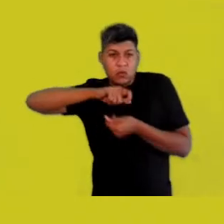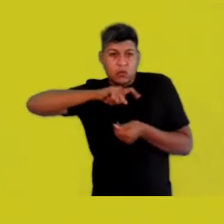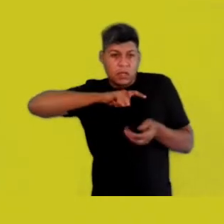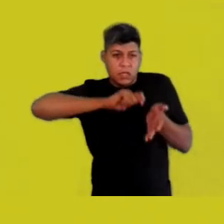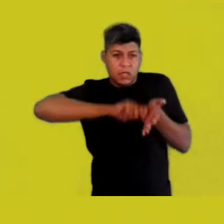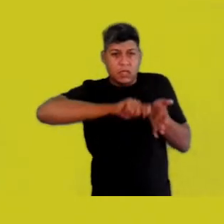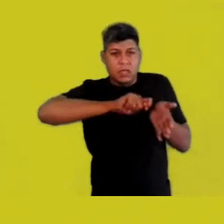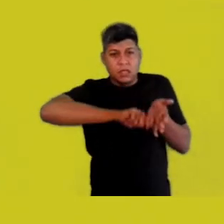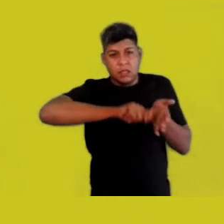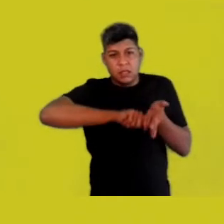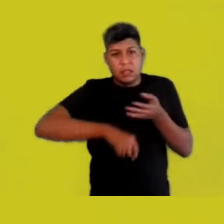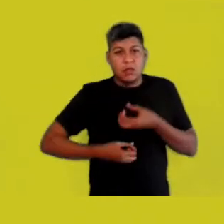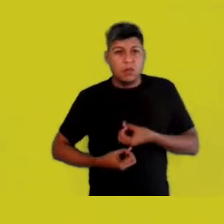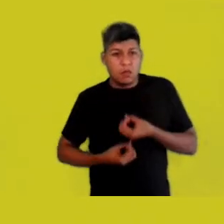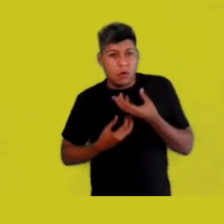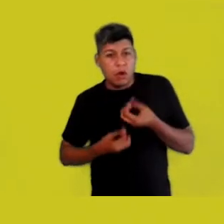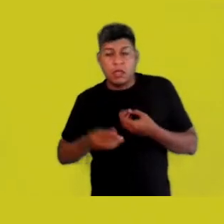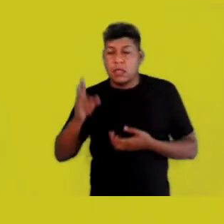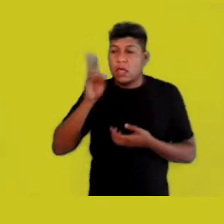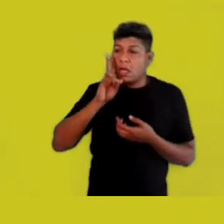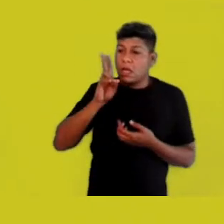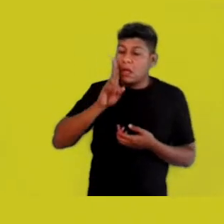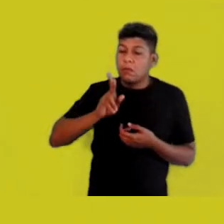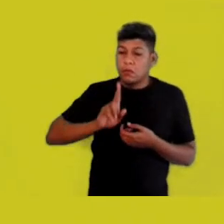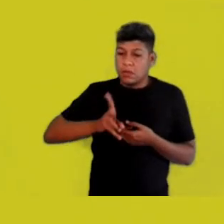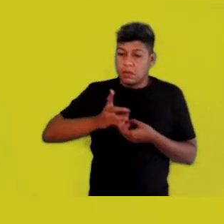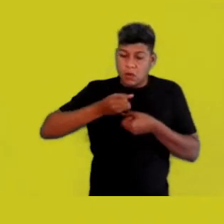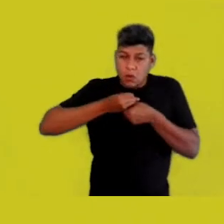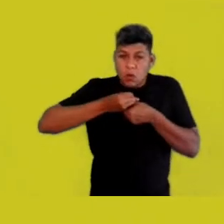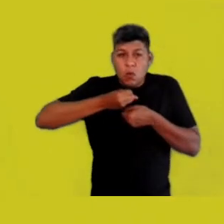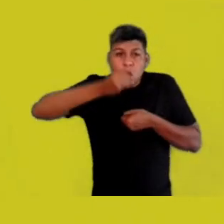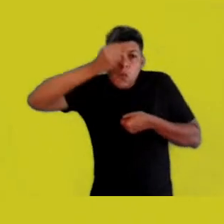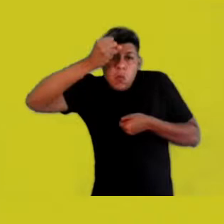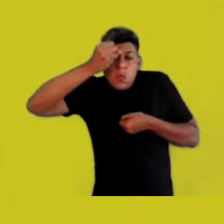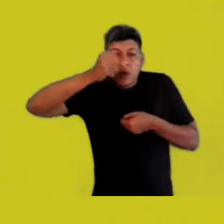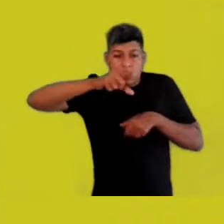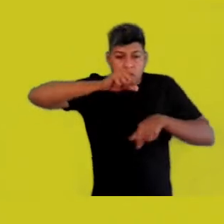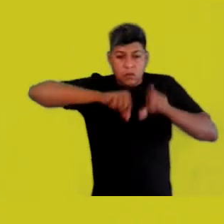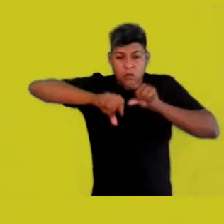Poets cut the umbrella’s fabric, and the incisions they leave reveal